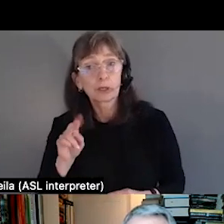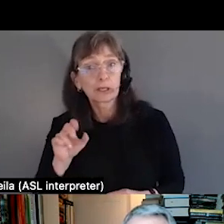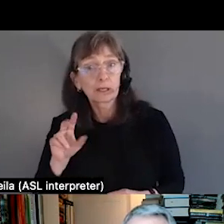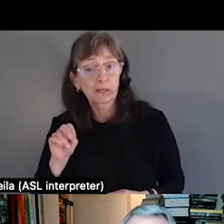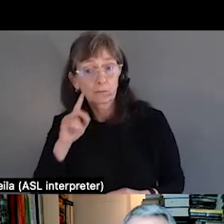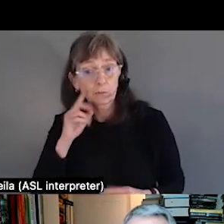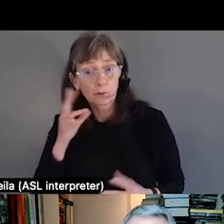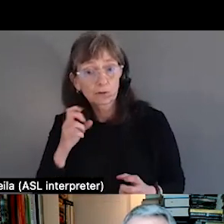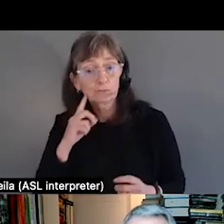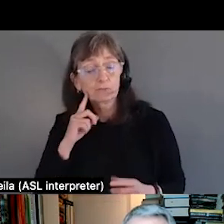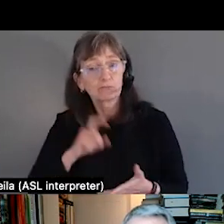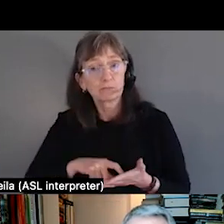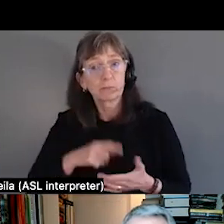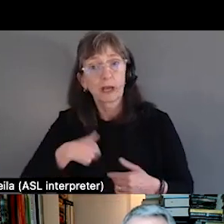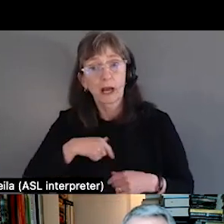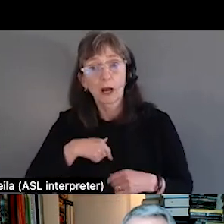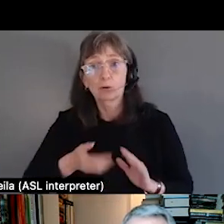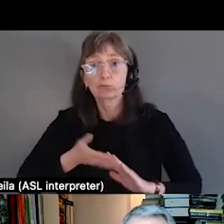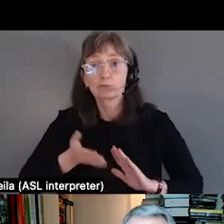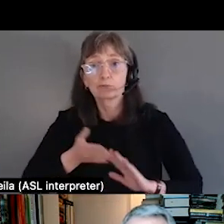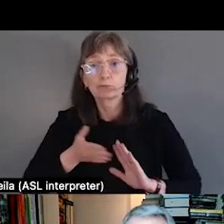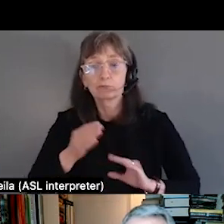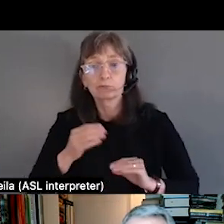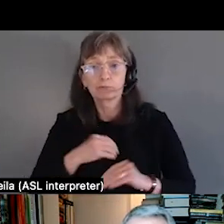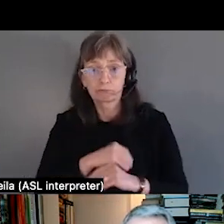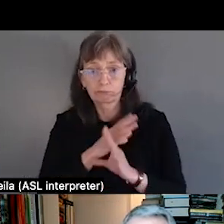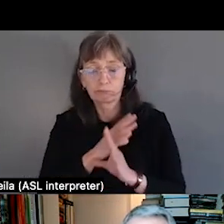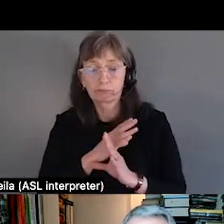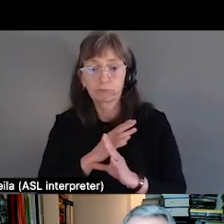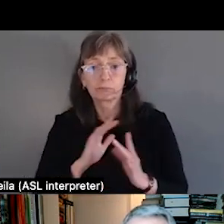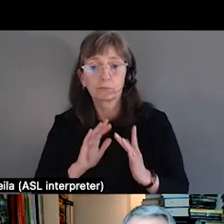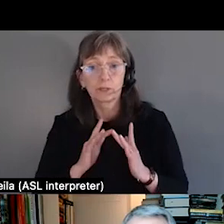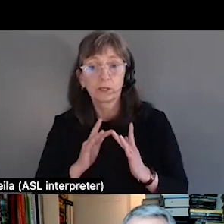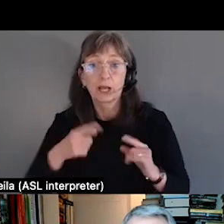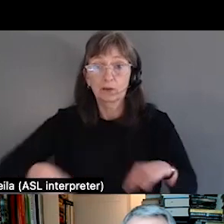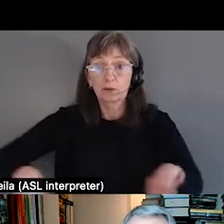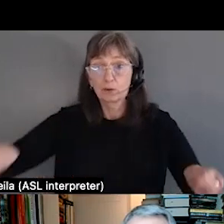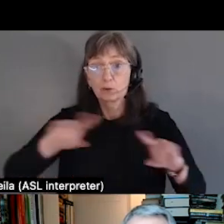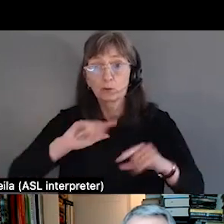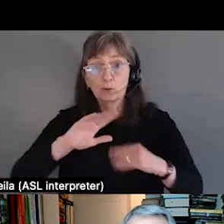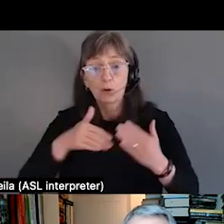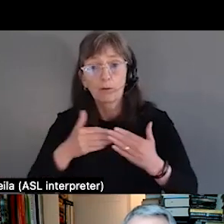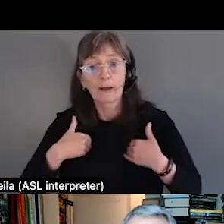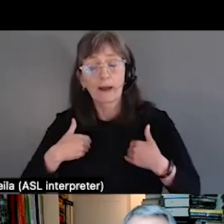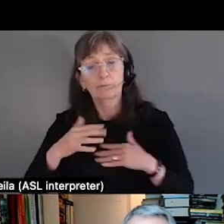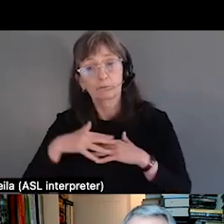and their colleagues contribute their work from the traditional territories of the Mississaugas